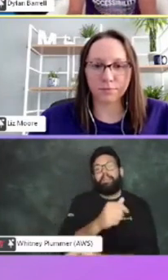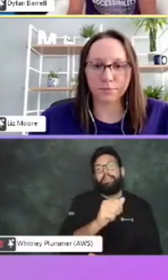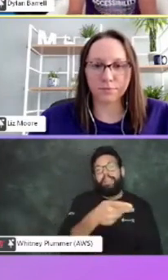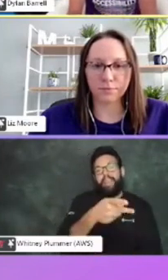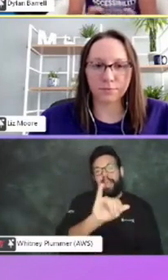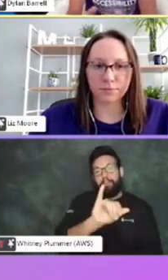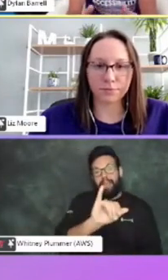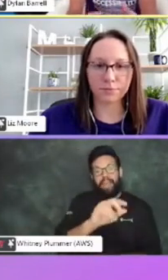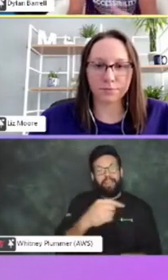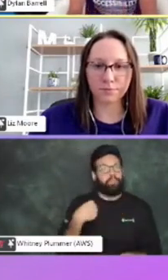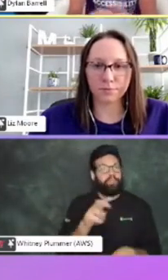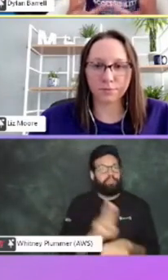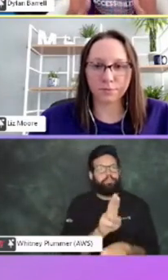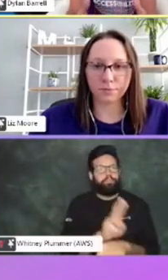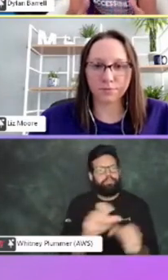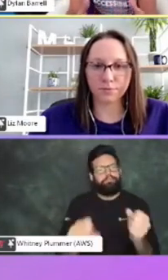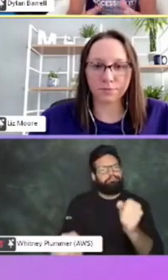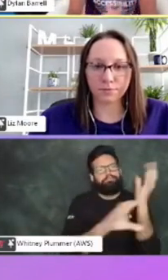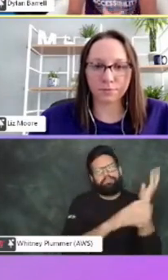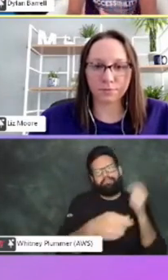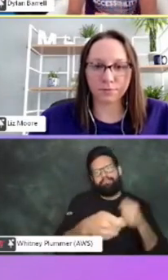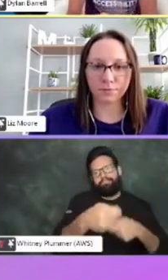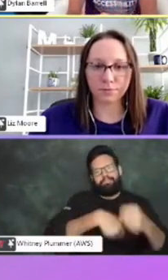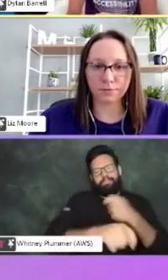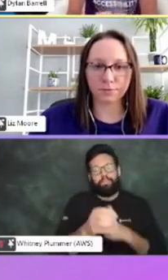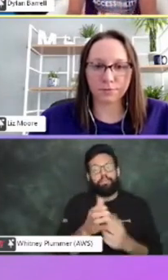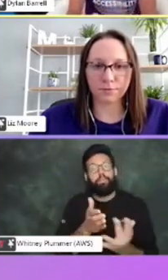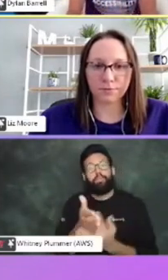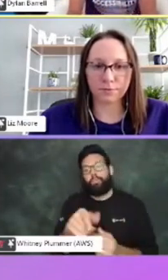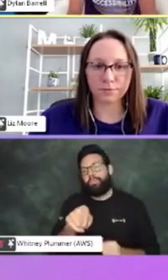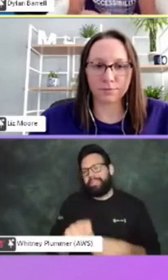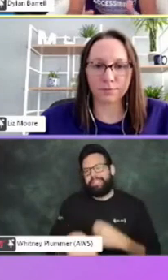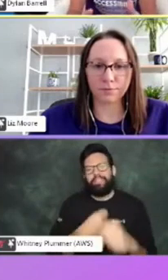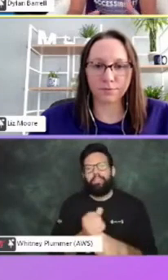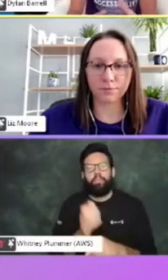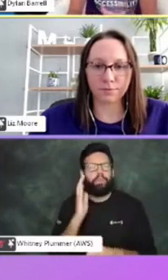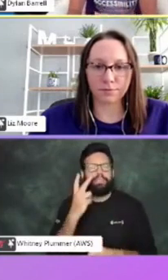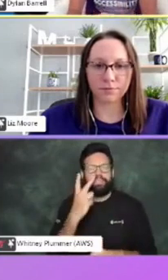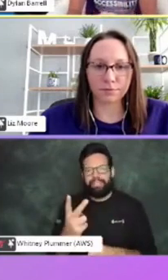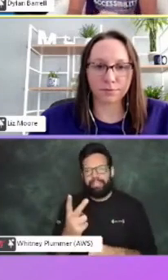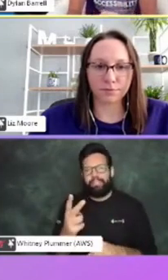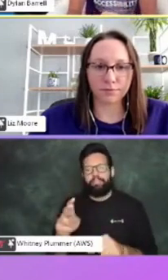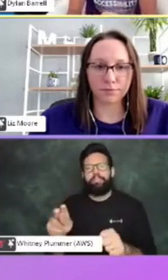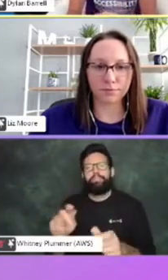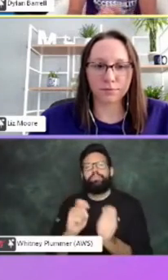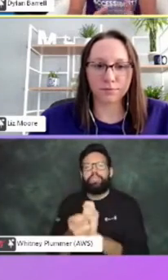And so over the course of this year, you'll see a lot of changes to the user interfaces and you will see a lot of changes to the APIs.